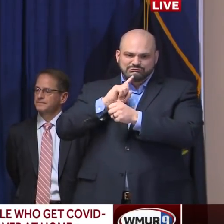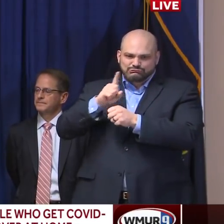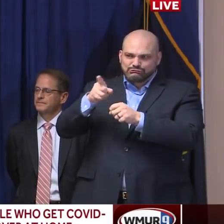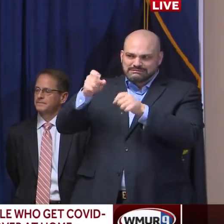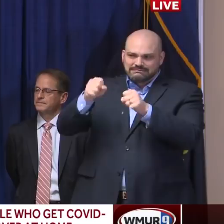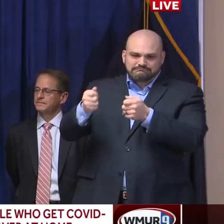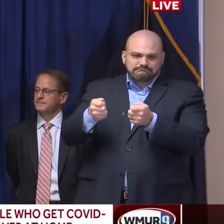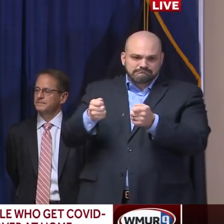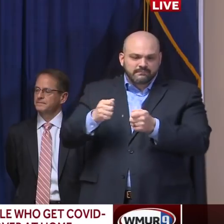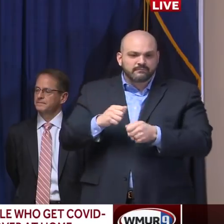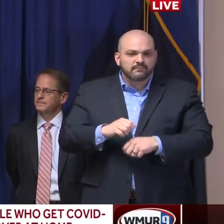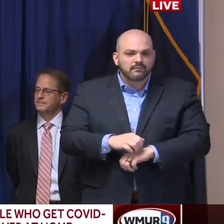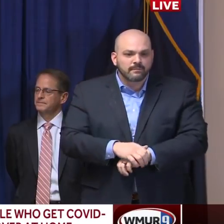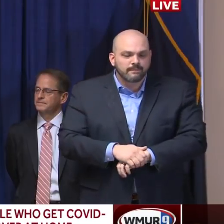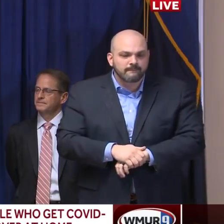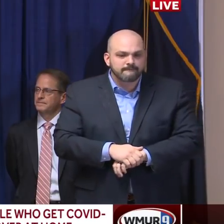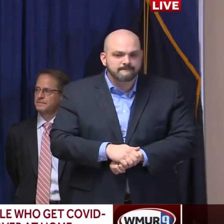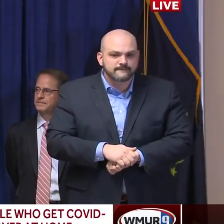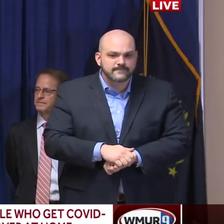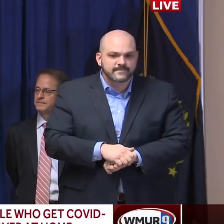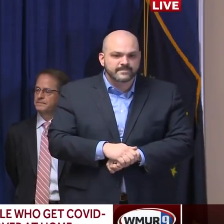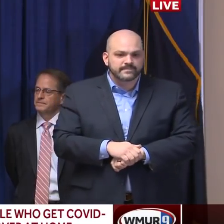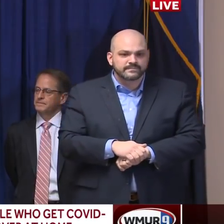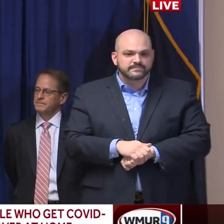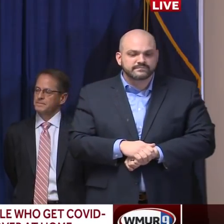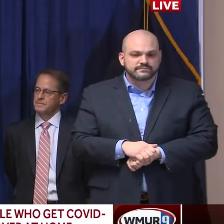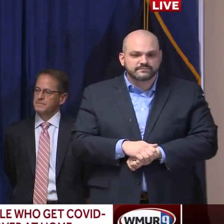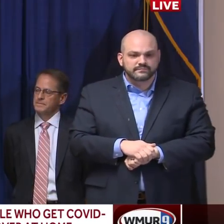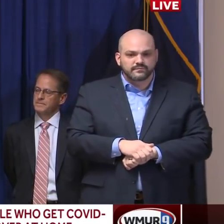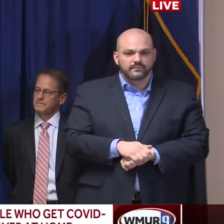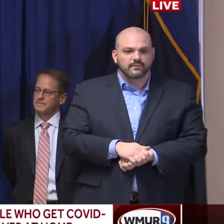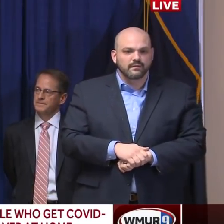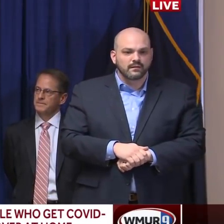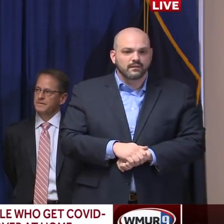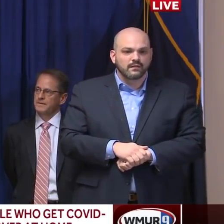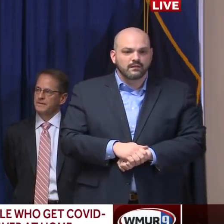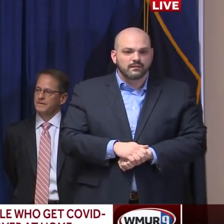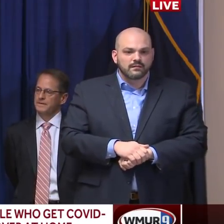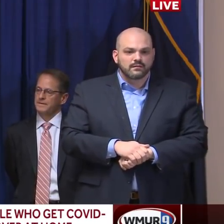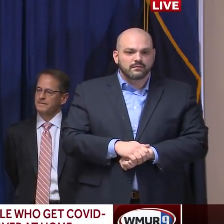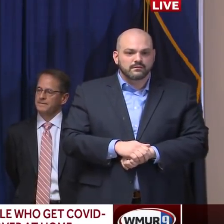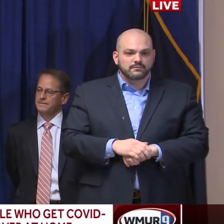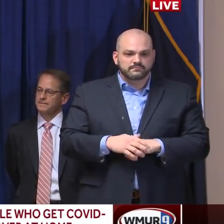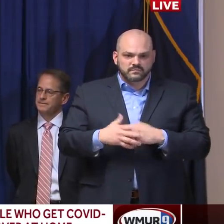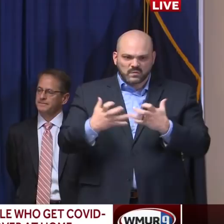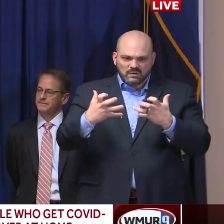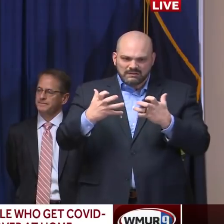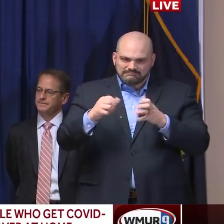WE WANT TO REDUCE THE OVERALL NUMBER OF INFECTIONS AND HEALTH IMPACTS WITHIN OUR POPULATION.